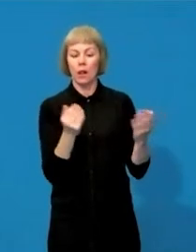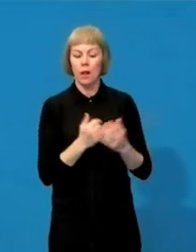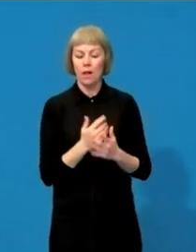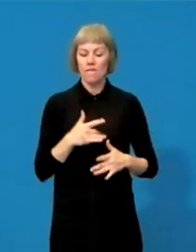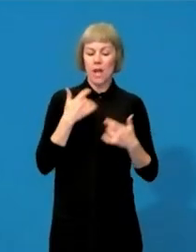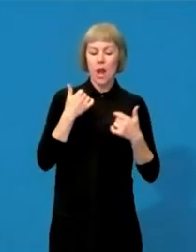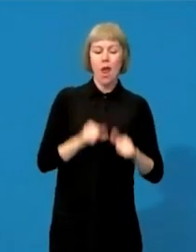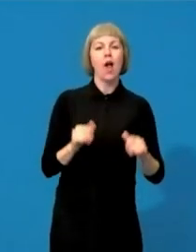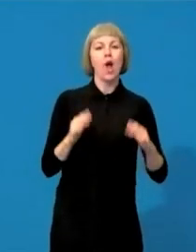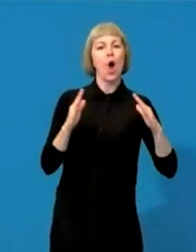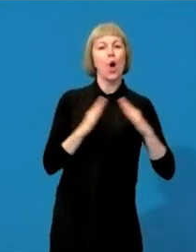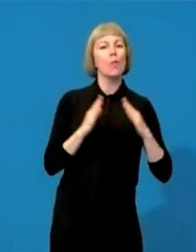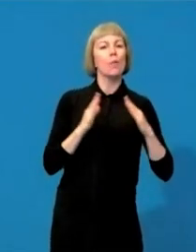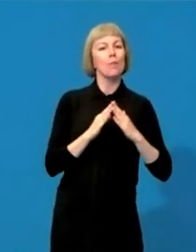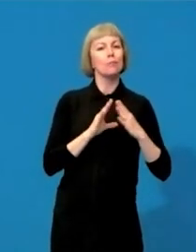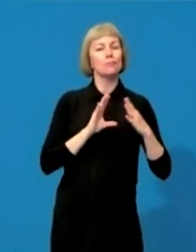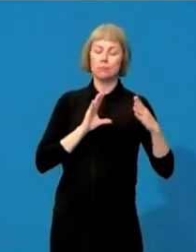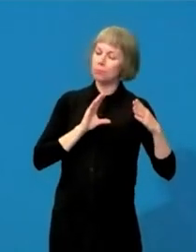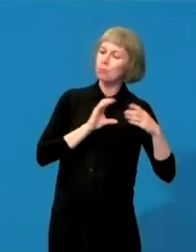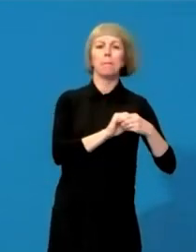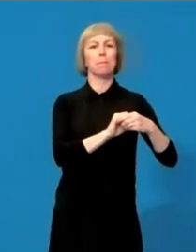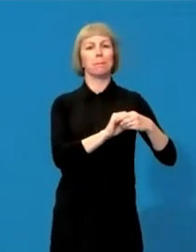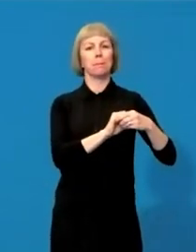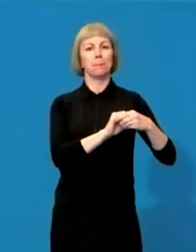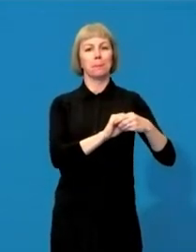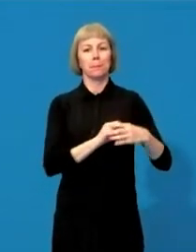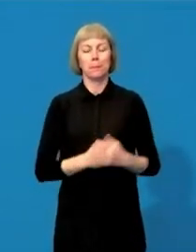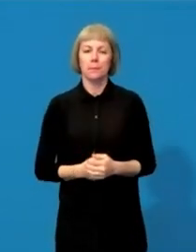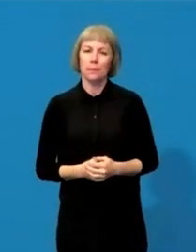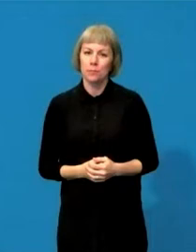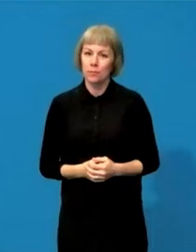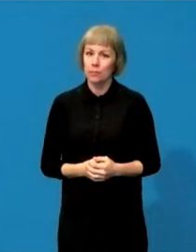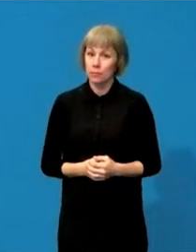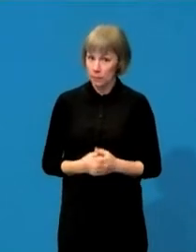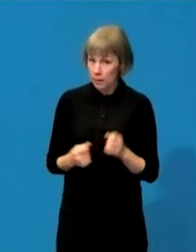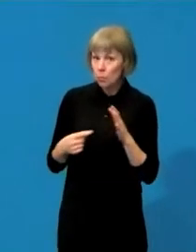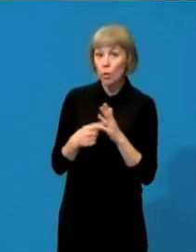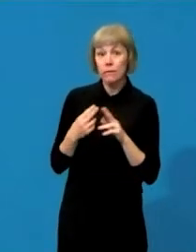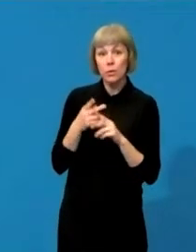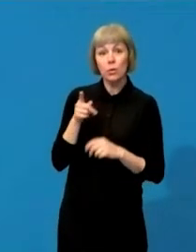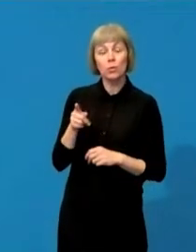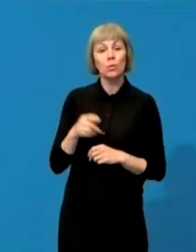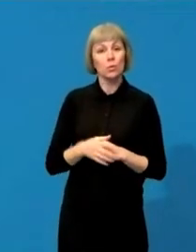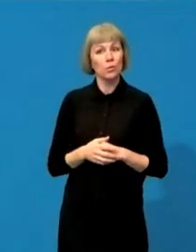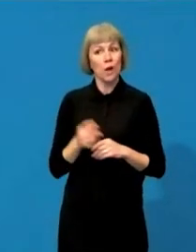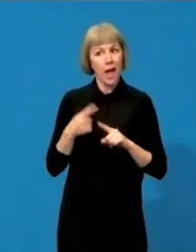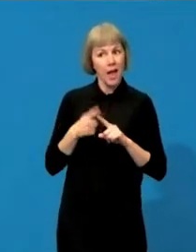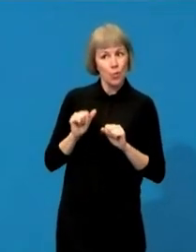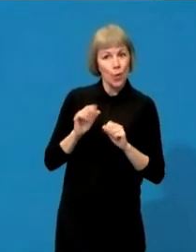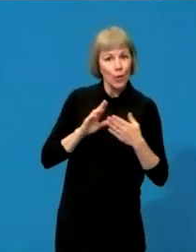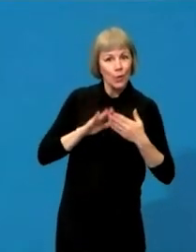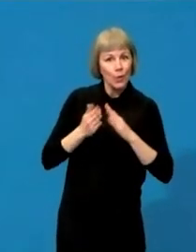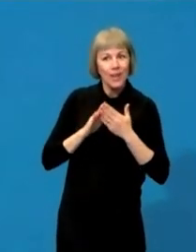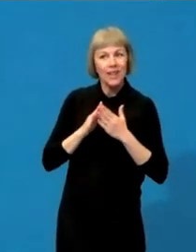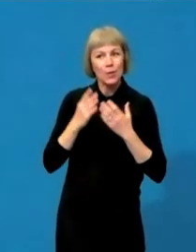And that's important for you and community to - to have that?